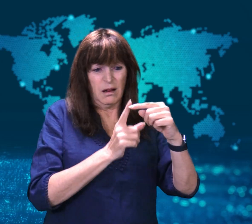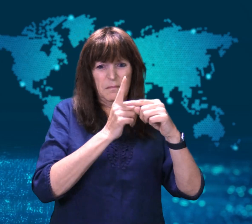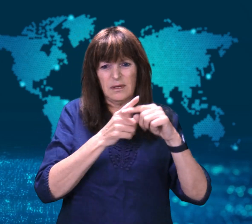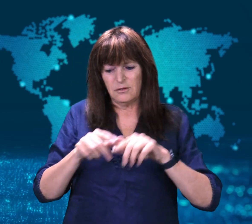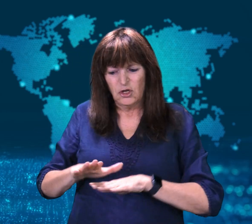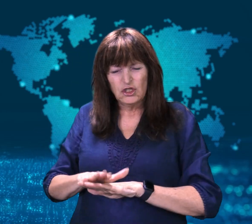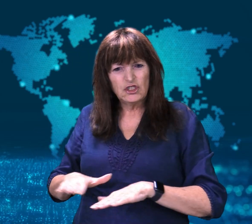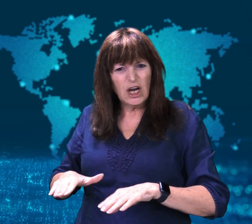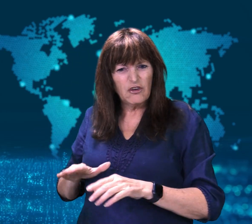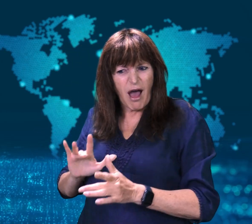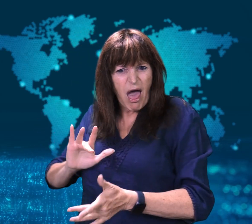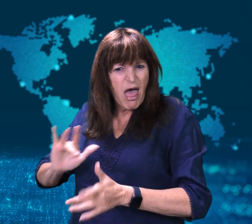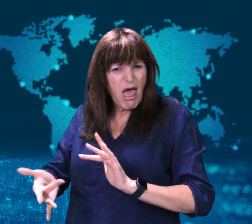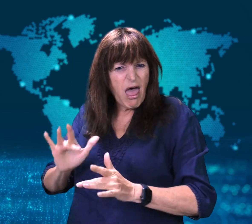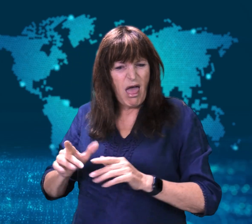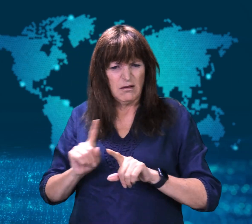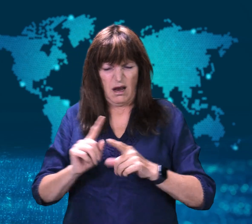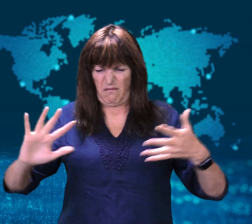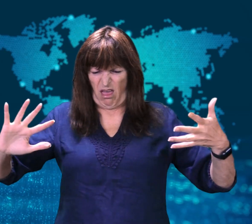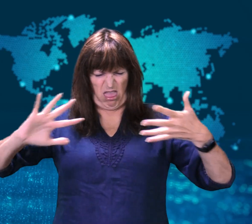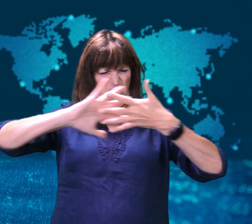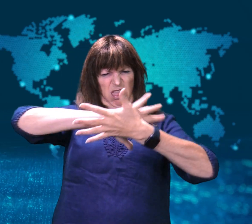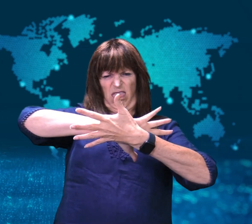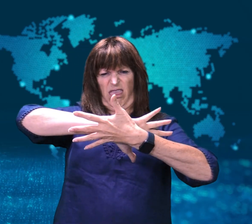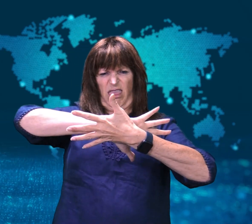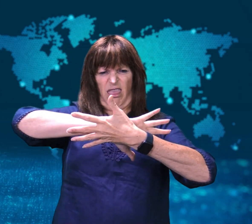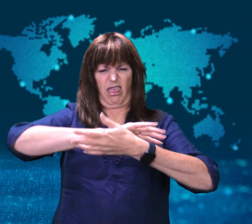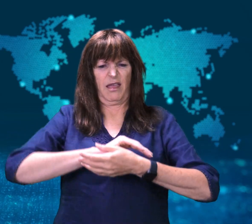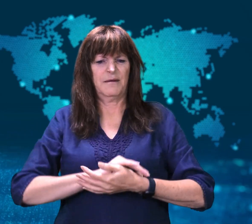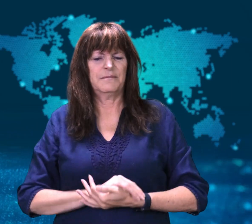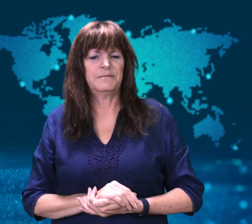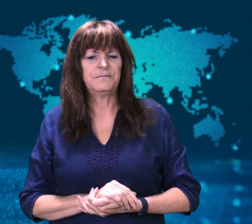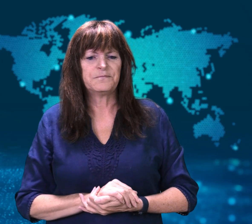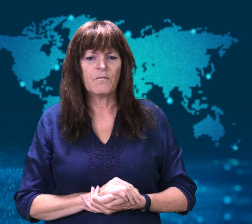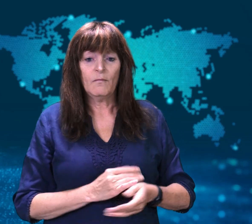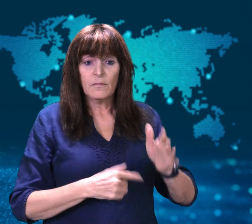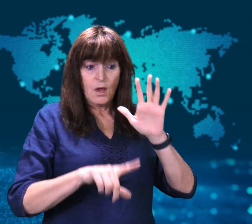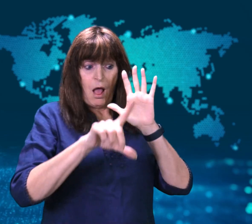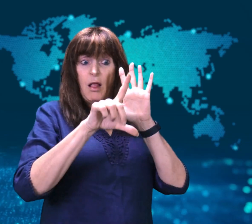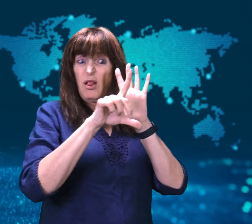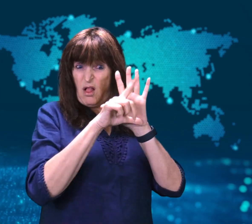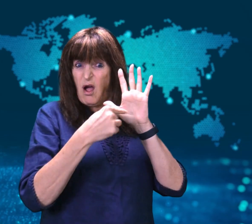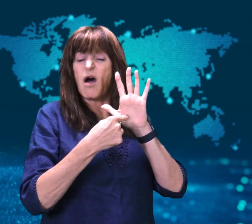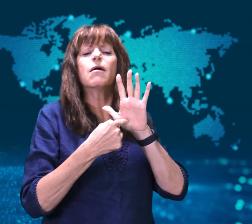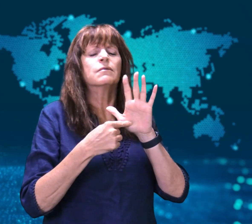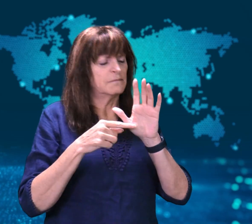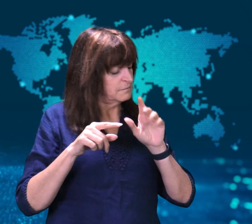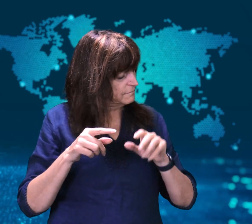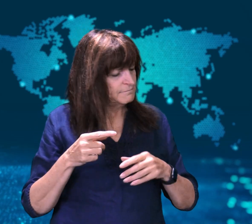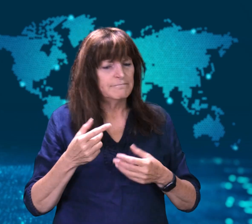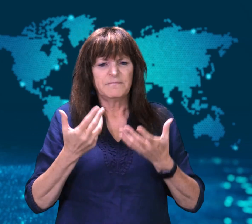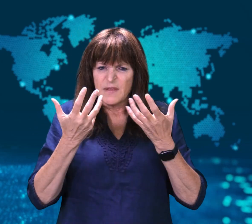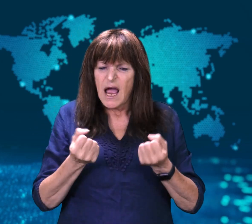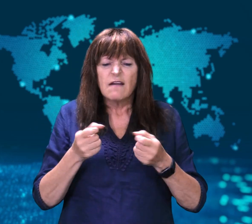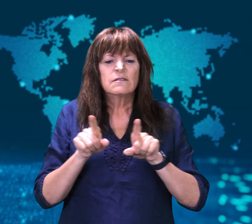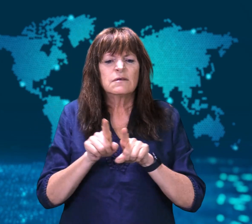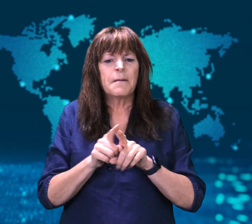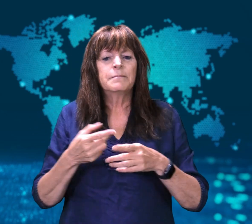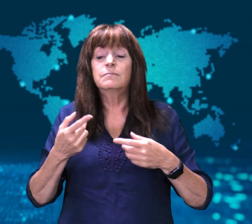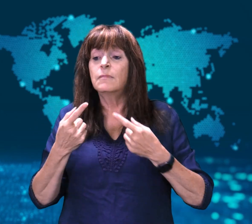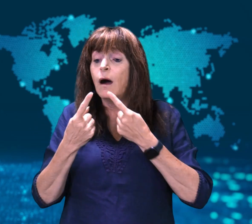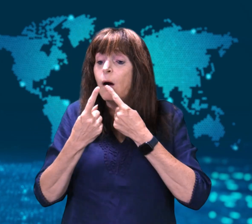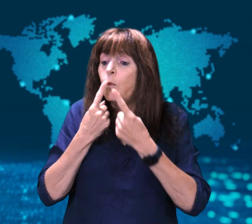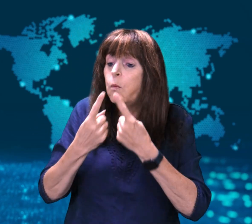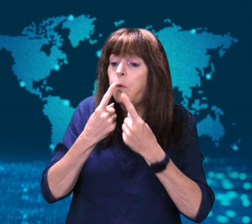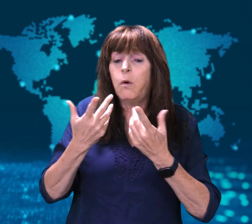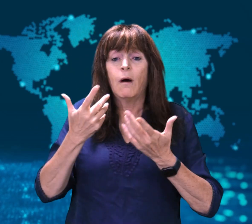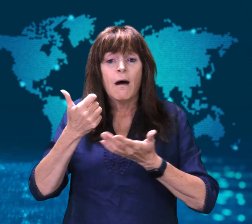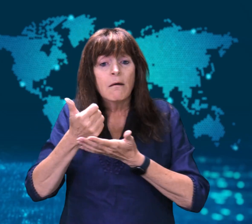The law also limits discussion of homosexuality and transgender